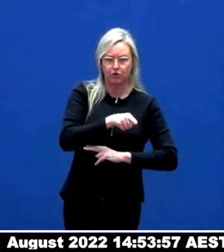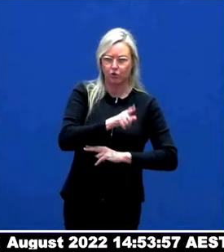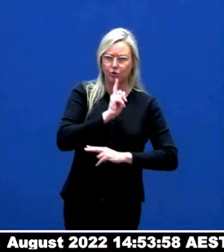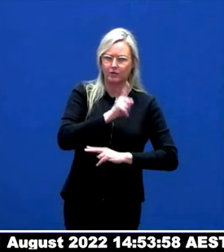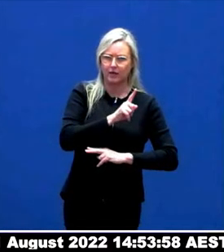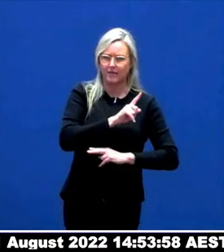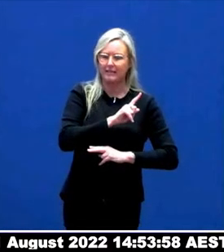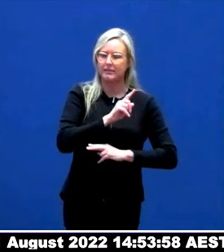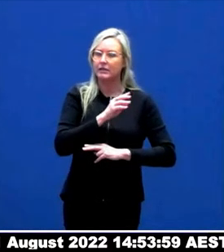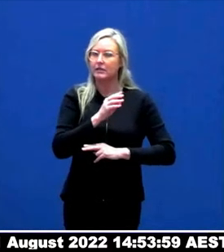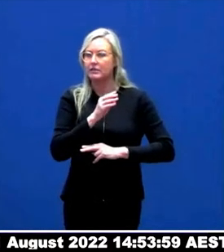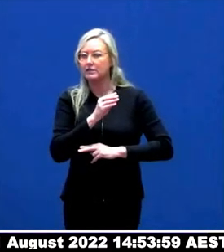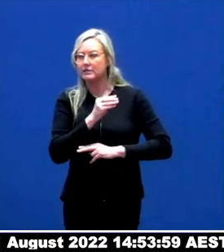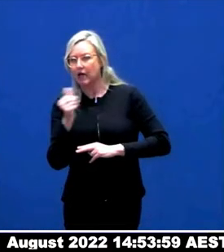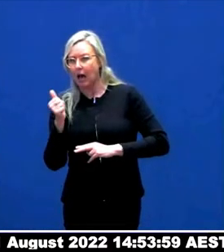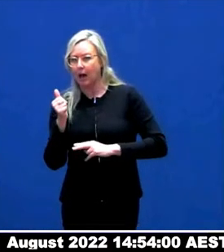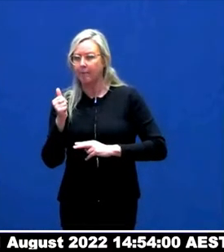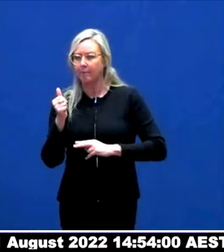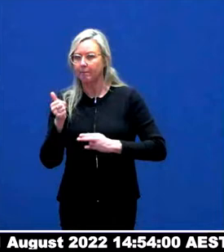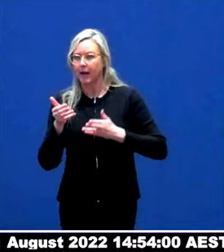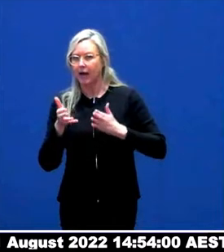justification for satisfying the third of the requirements?